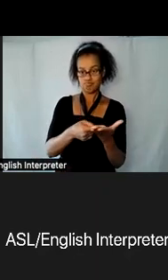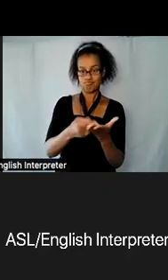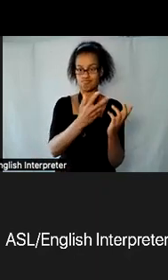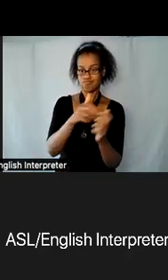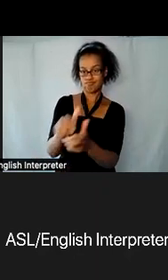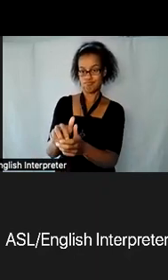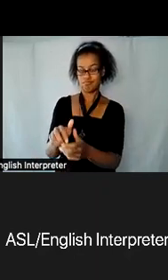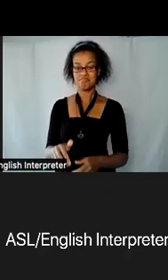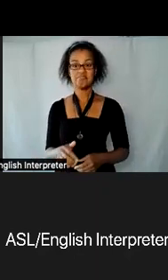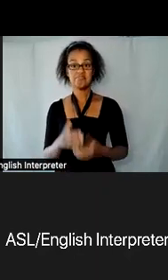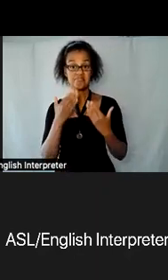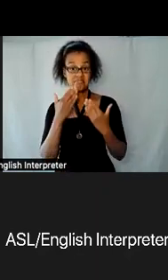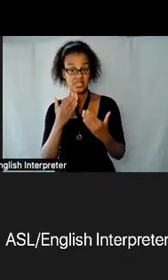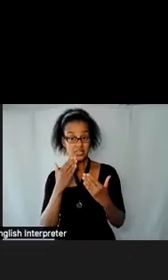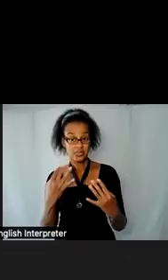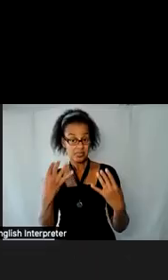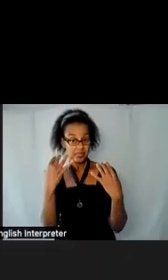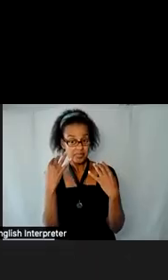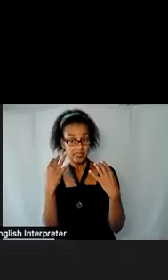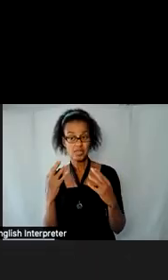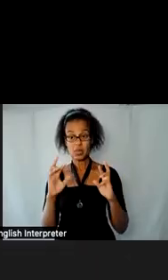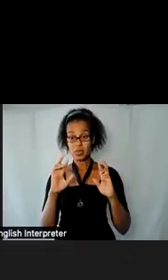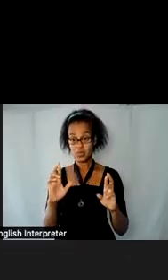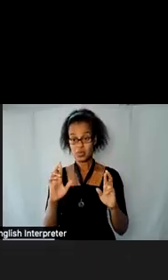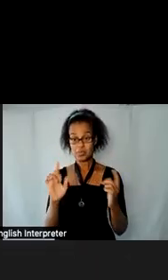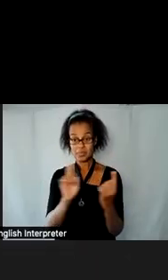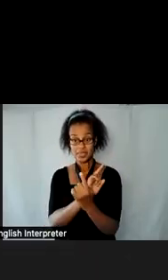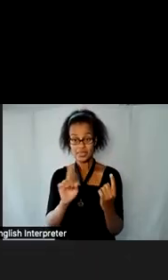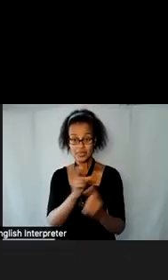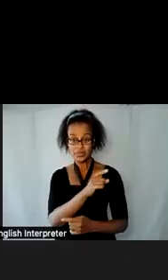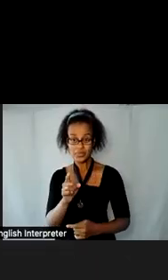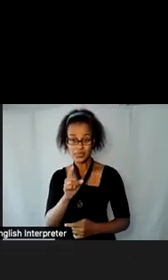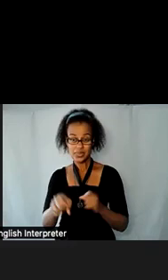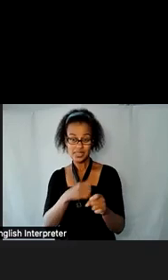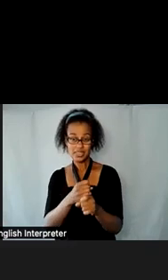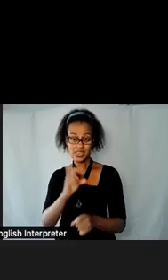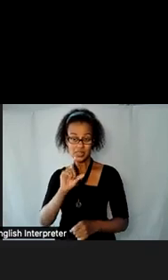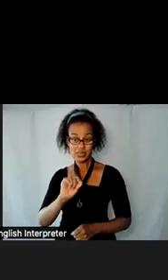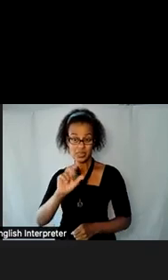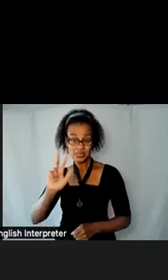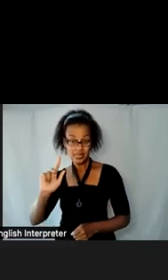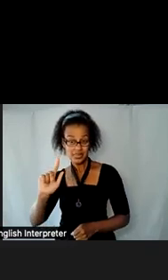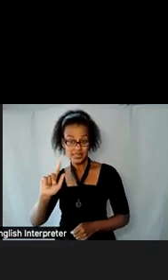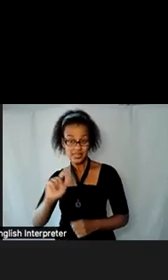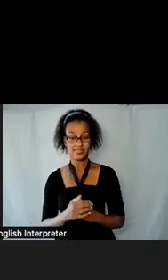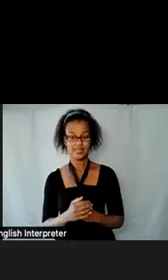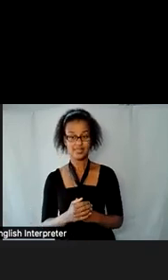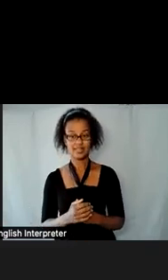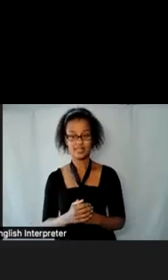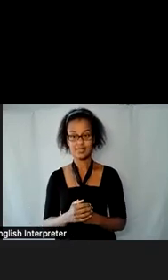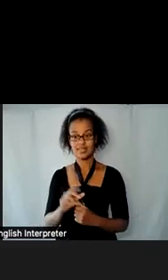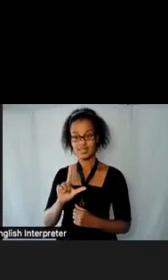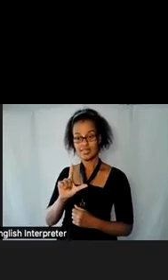Thank you so much, Cindy. Yeah, that was great.